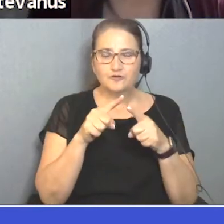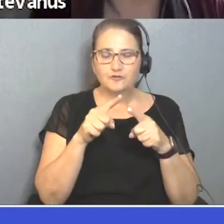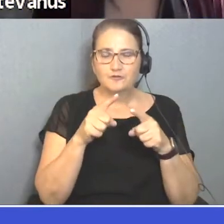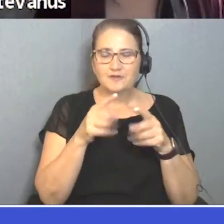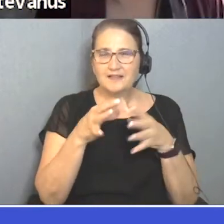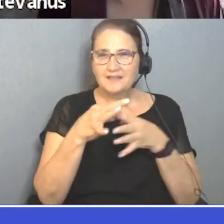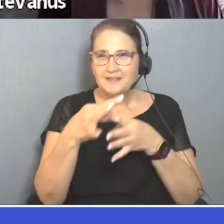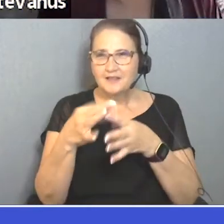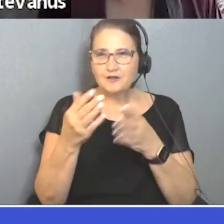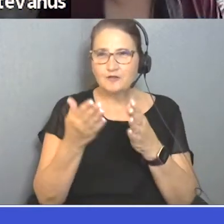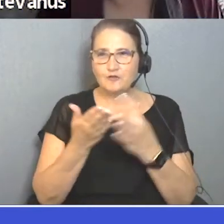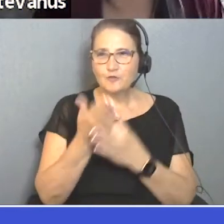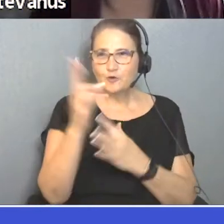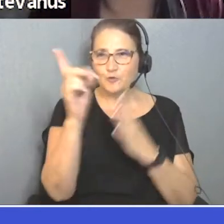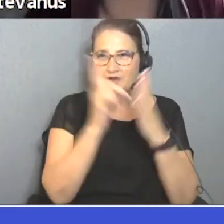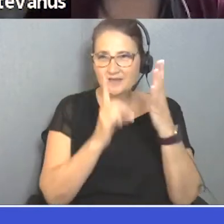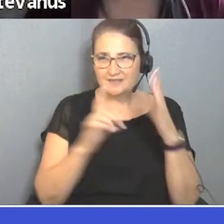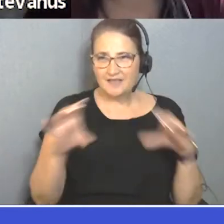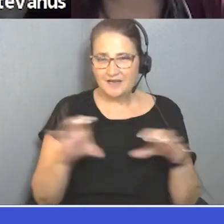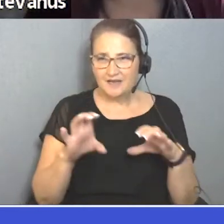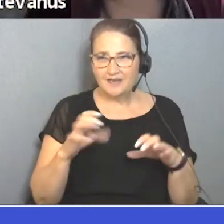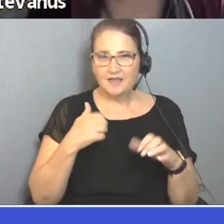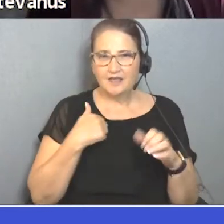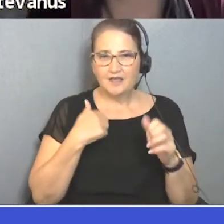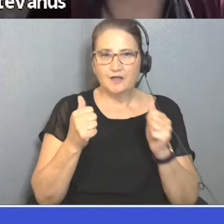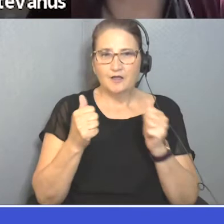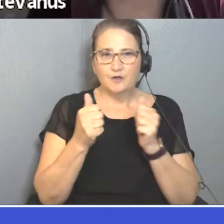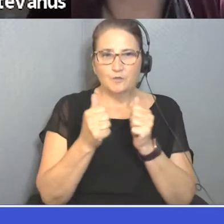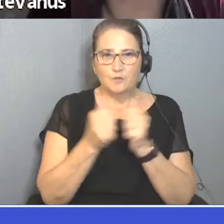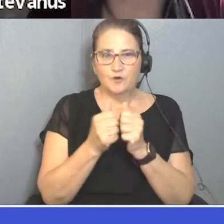design activity. I'm working with the PCEF team on